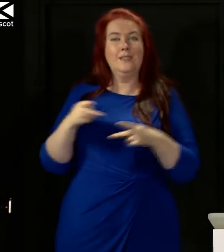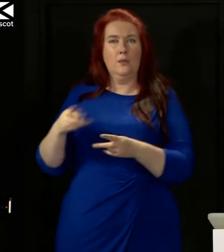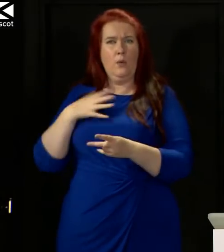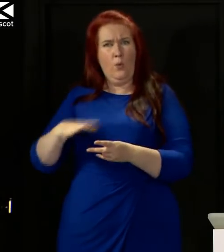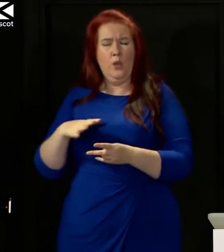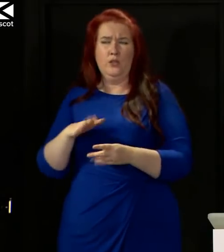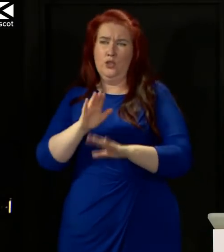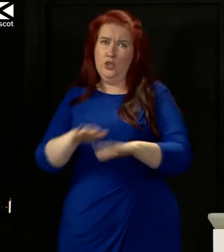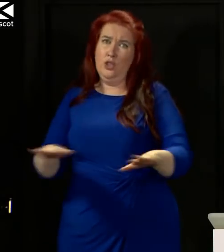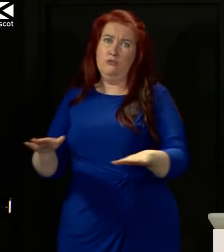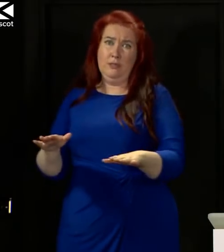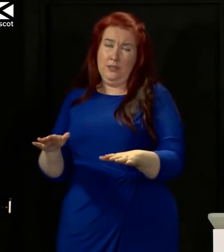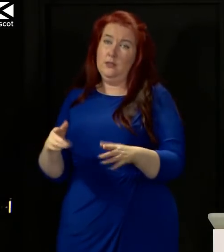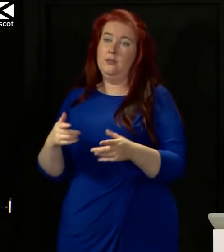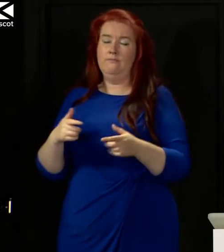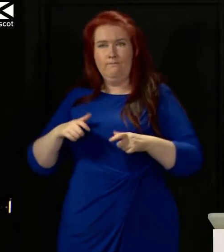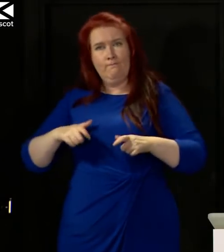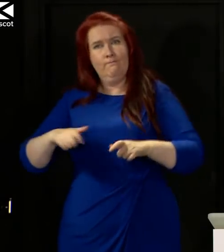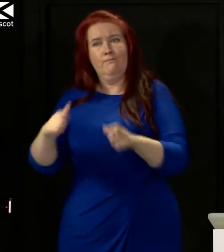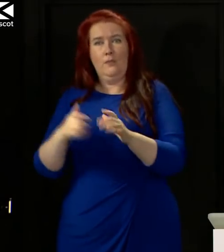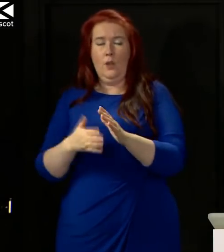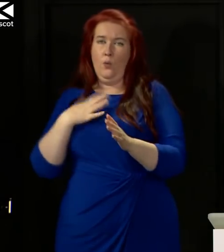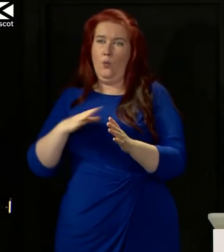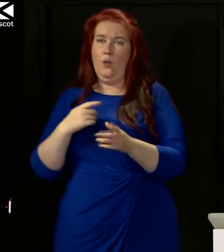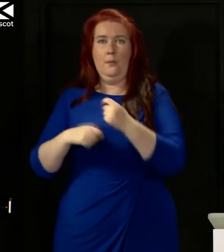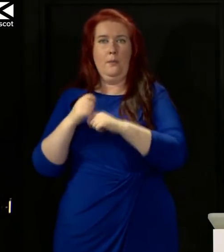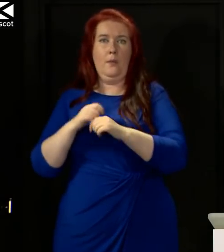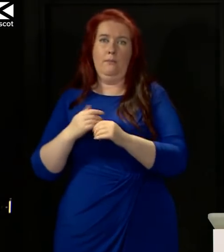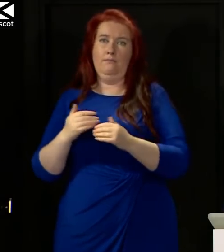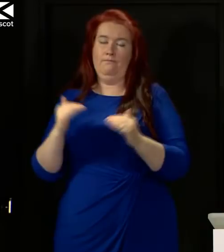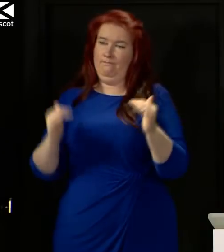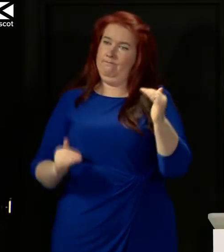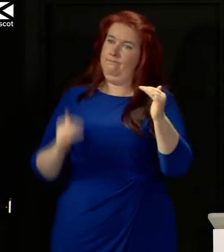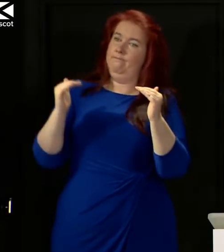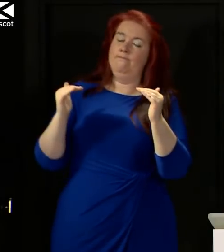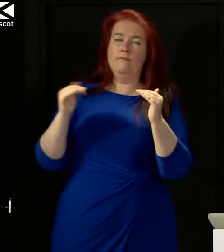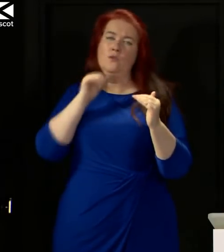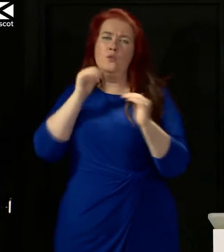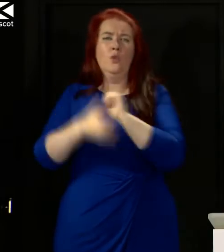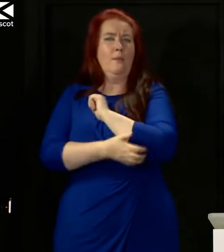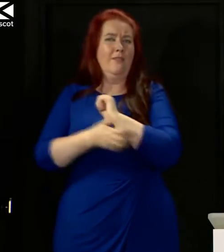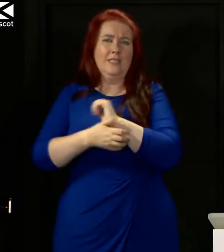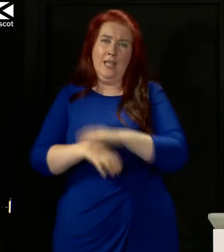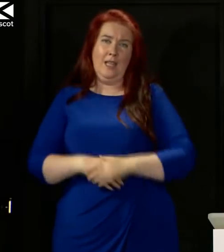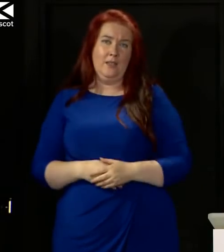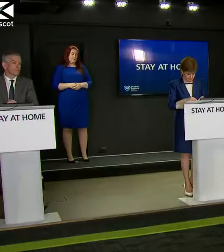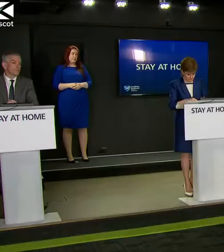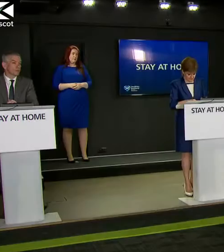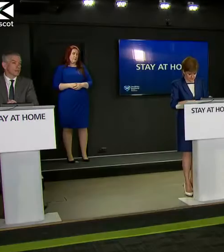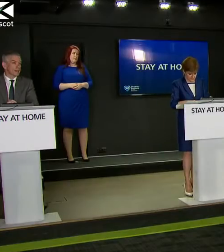fundamentally and sustainably out of poverty. Ewan Petrie from STV.